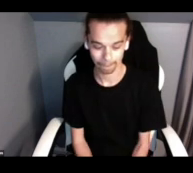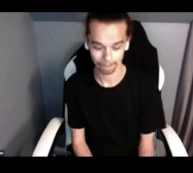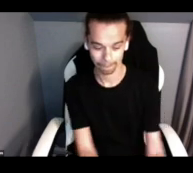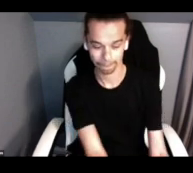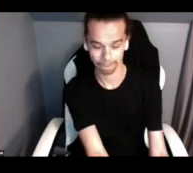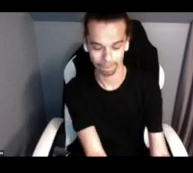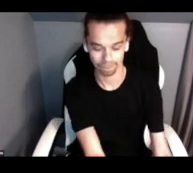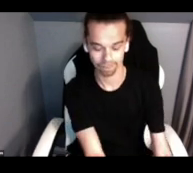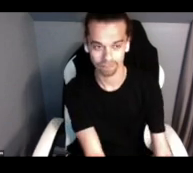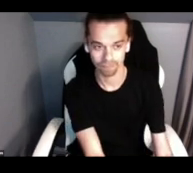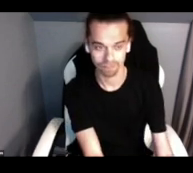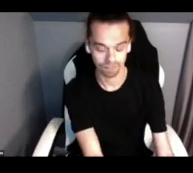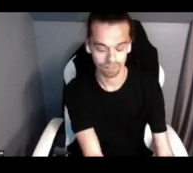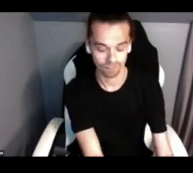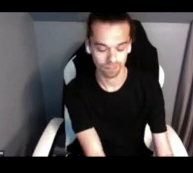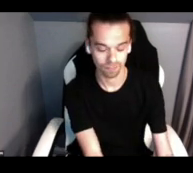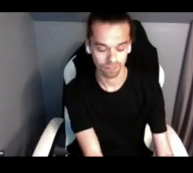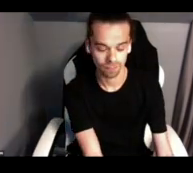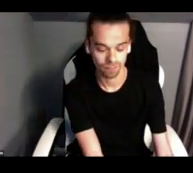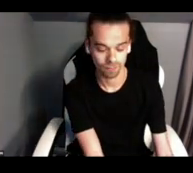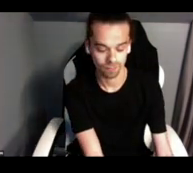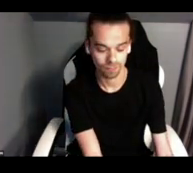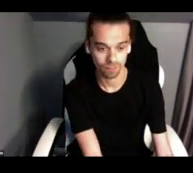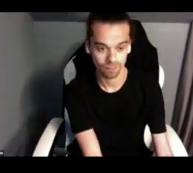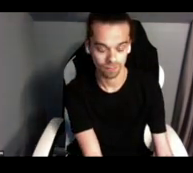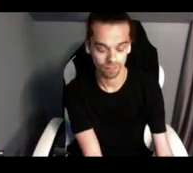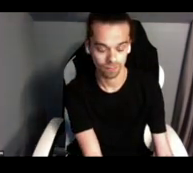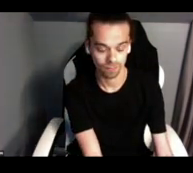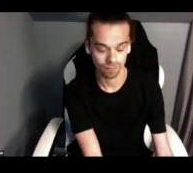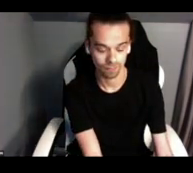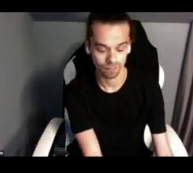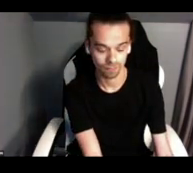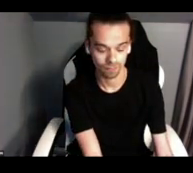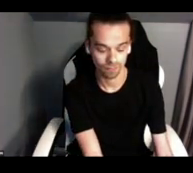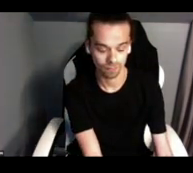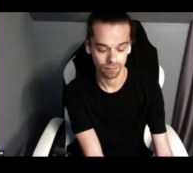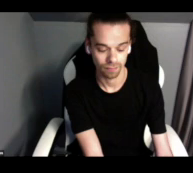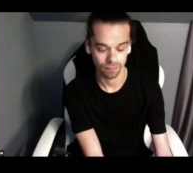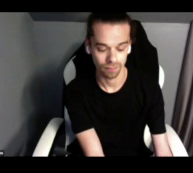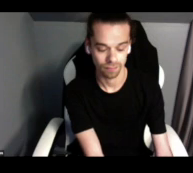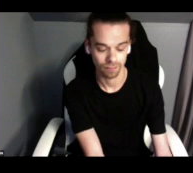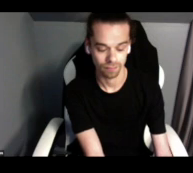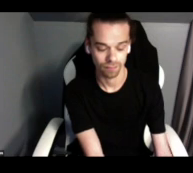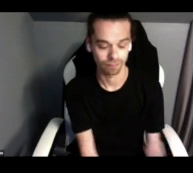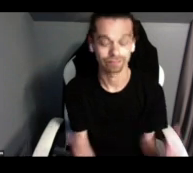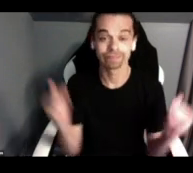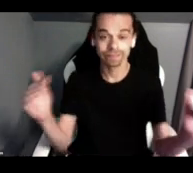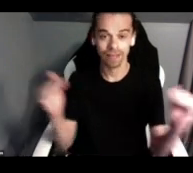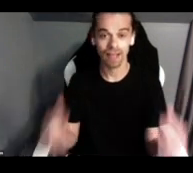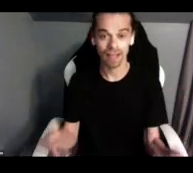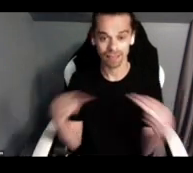Next slide, please. In order